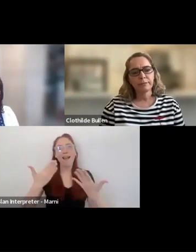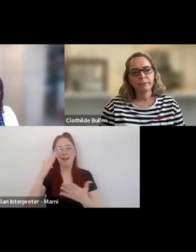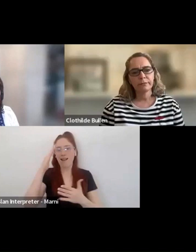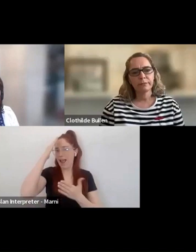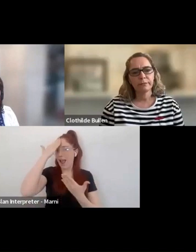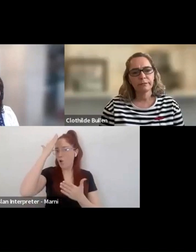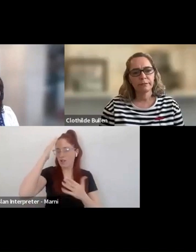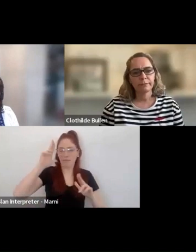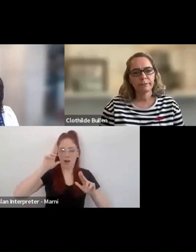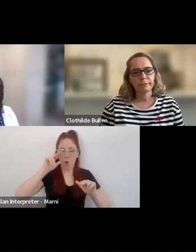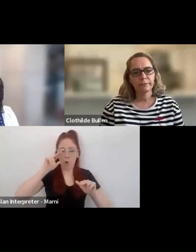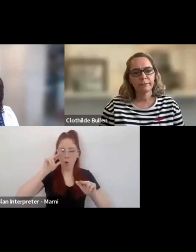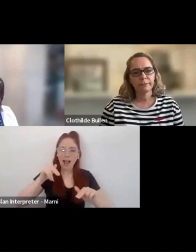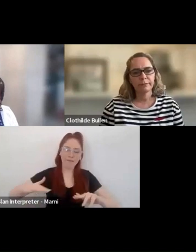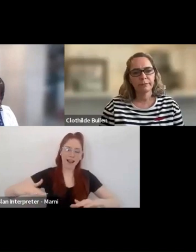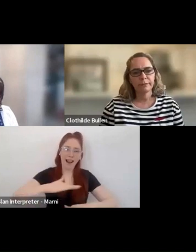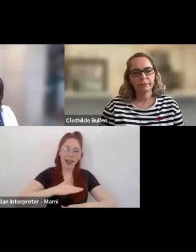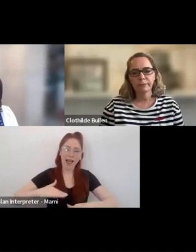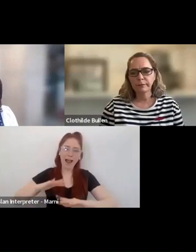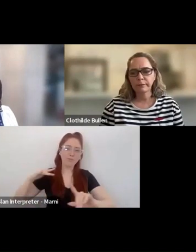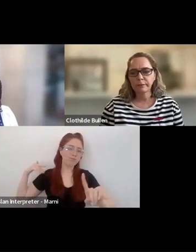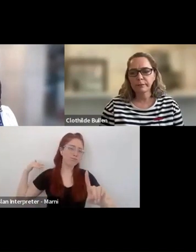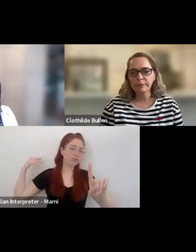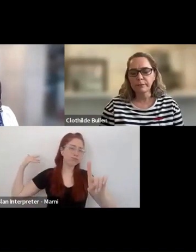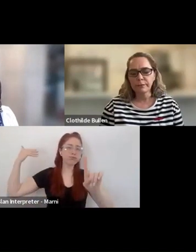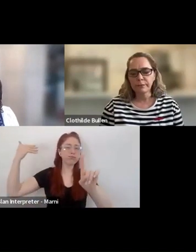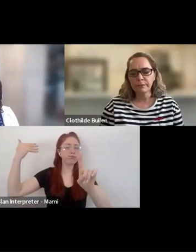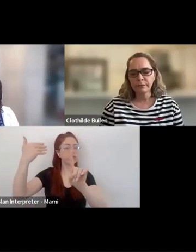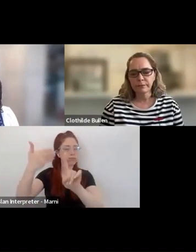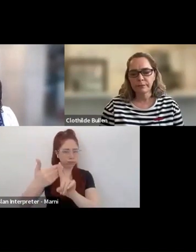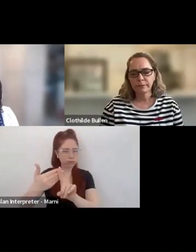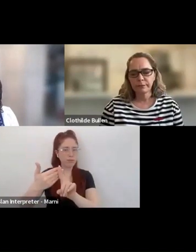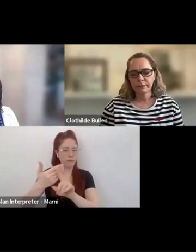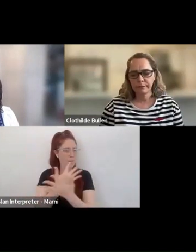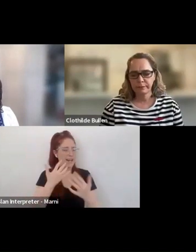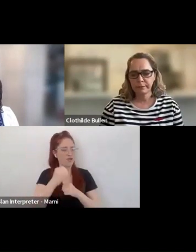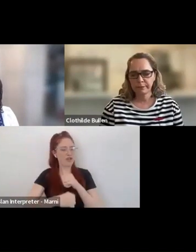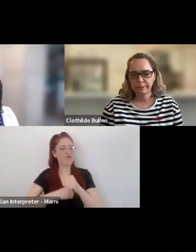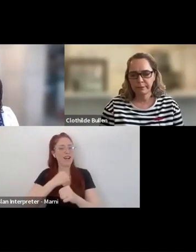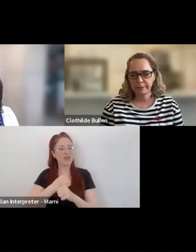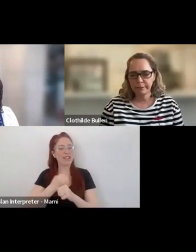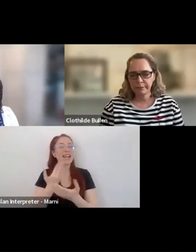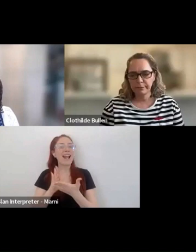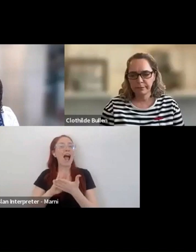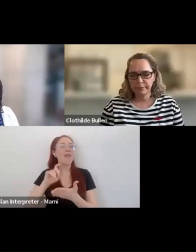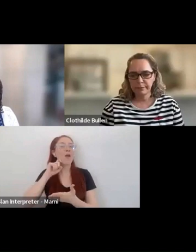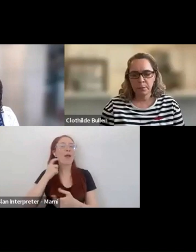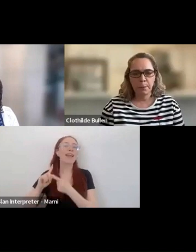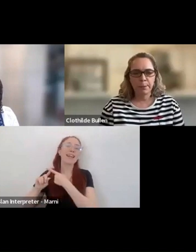this place, over generations and in the ways in which they continue to care for Country.